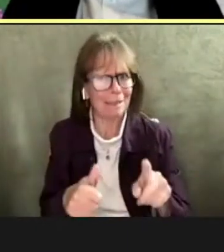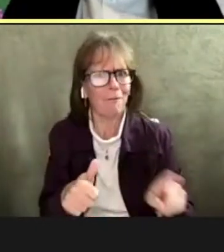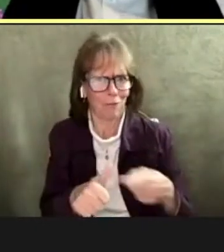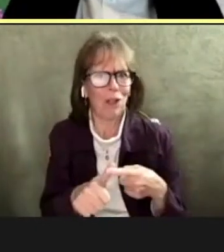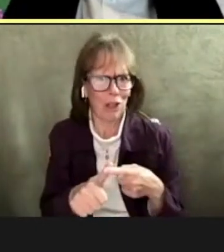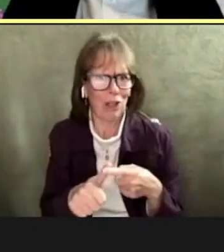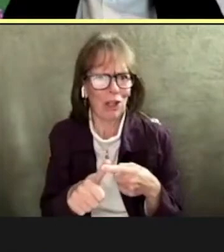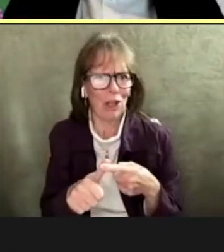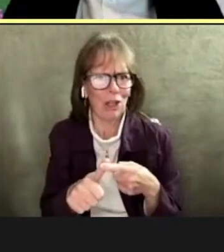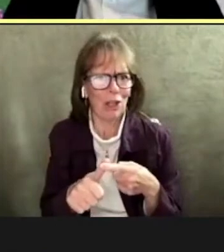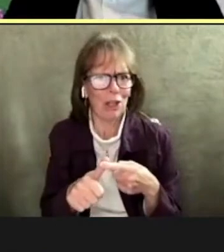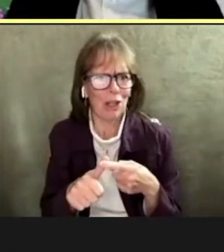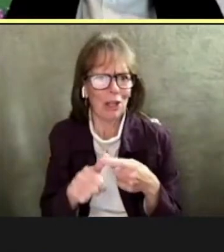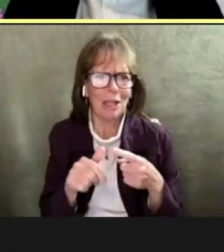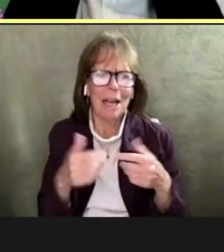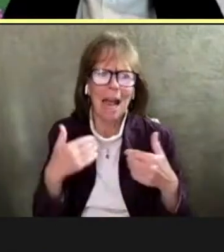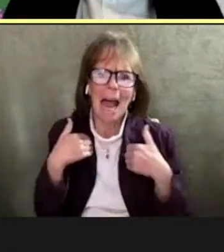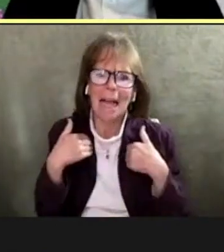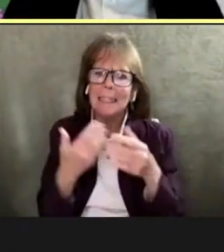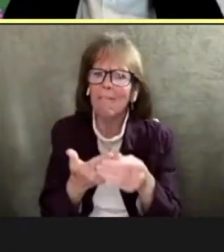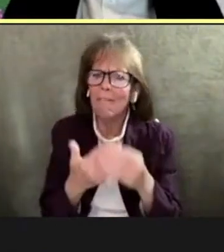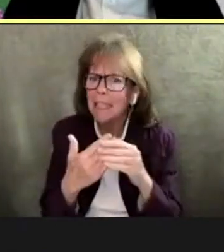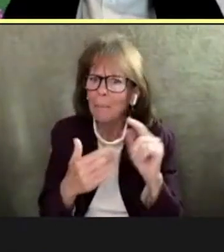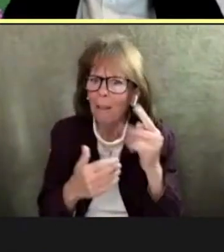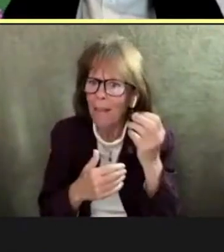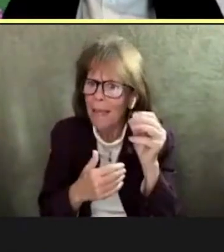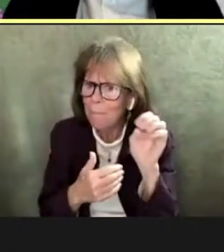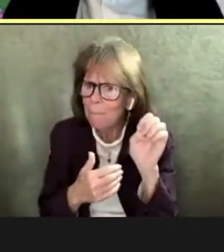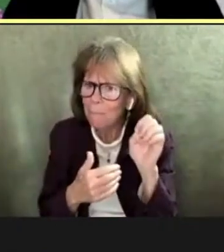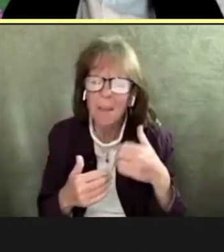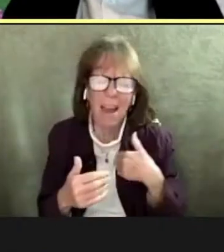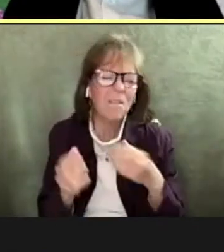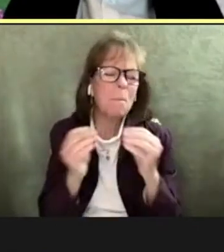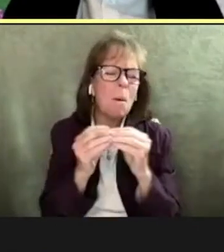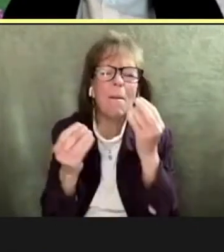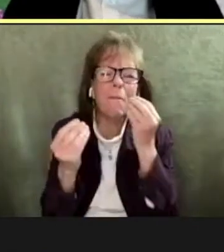After all, it has a flexible theme and there's more information about it on